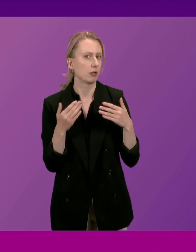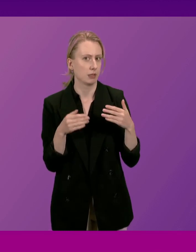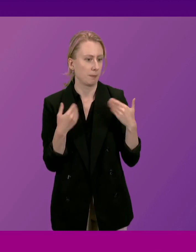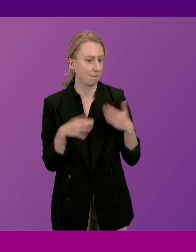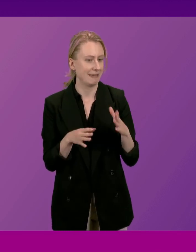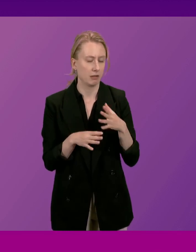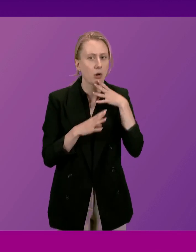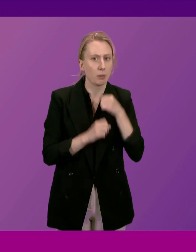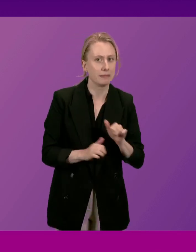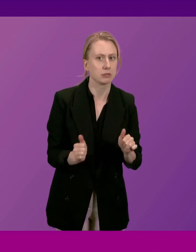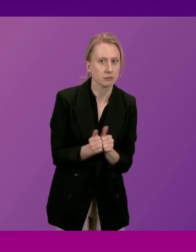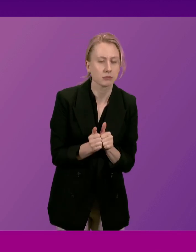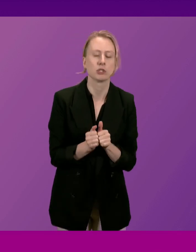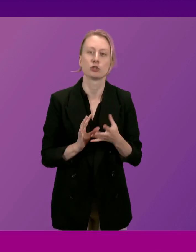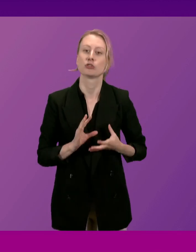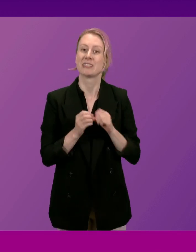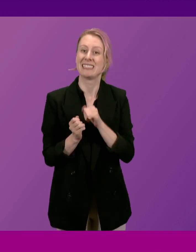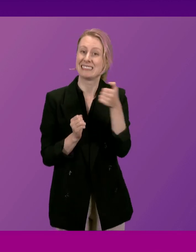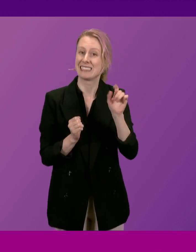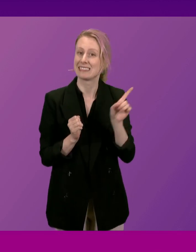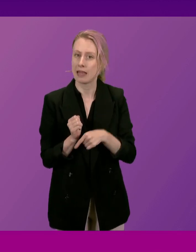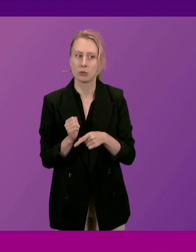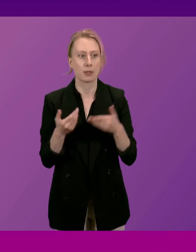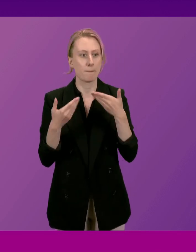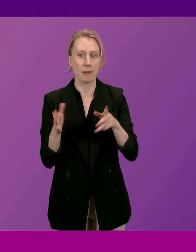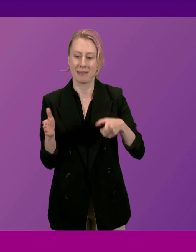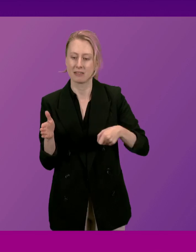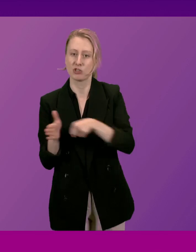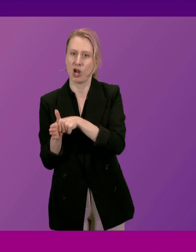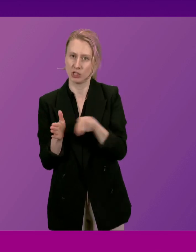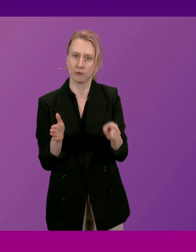create 6,000 public charge points for electric vehicles,